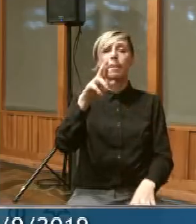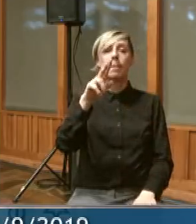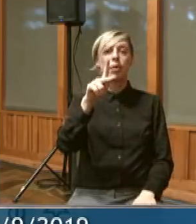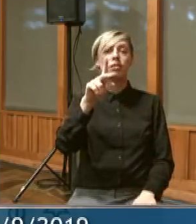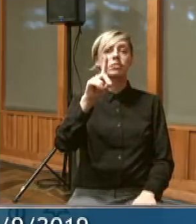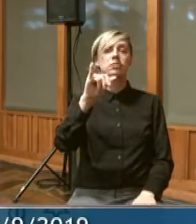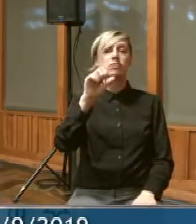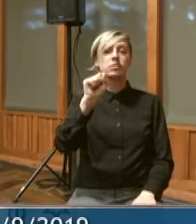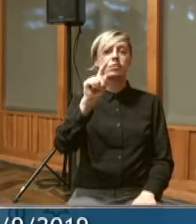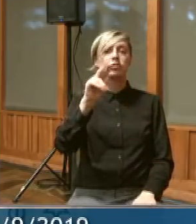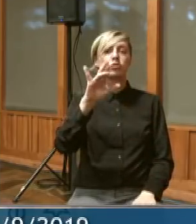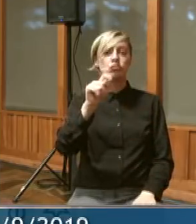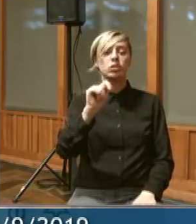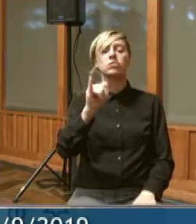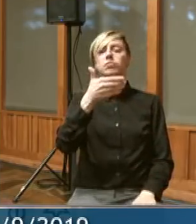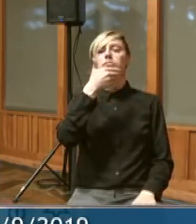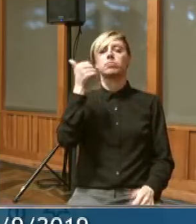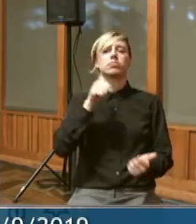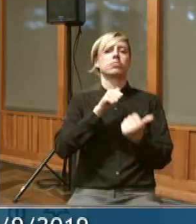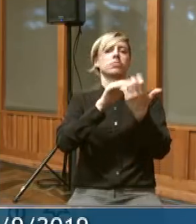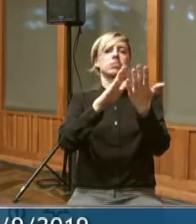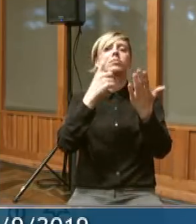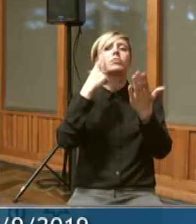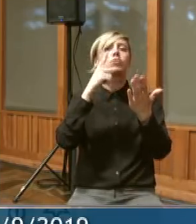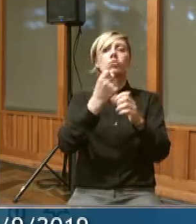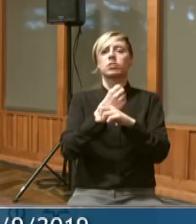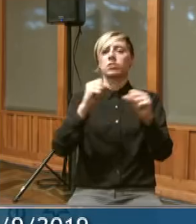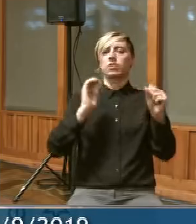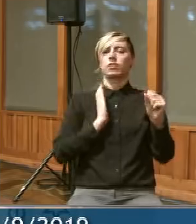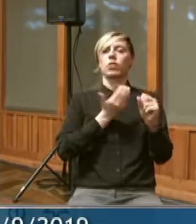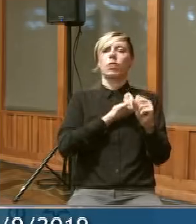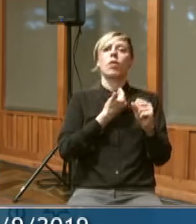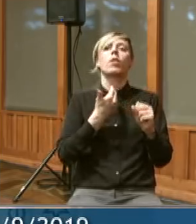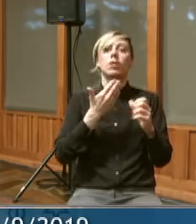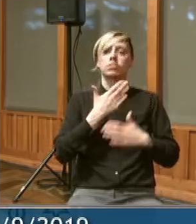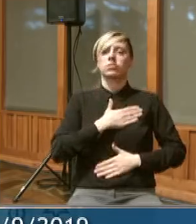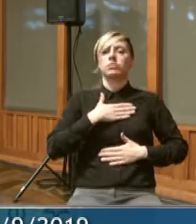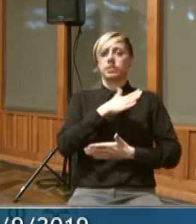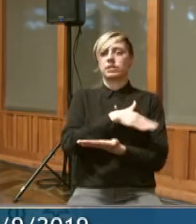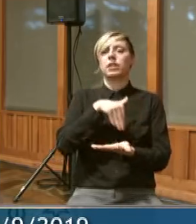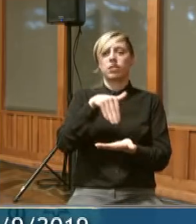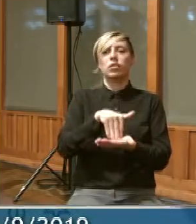DISTRICT THERE ARE MANY SUCCESSFUL PROGRAM MODELS FOR THIS. A PARK DISTRICT HAS THE BEST